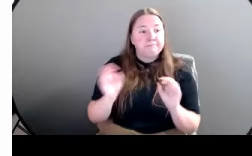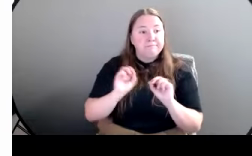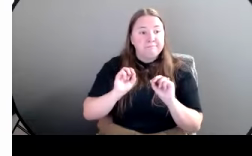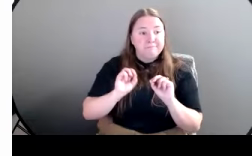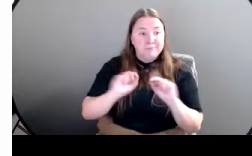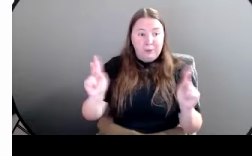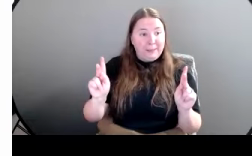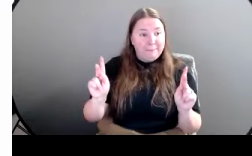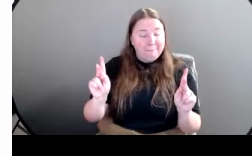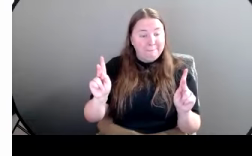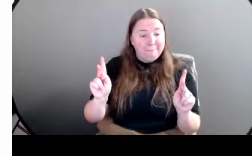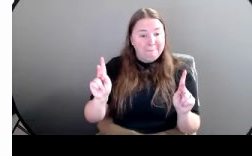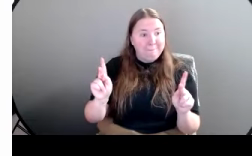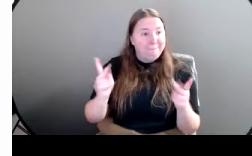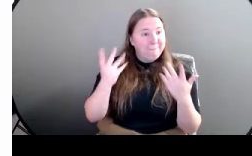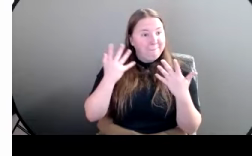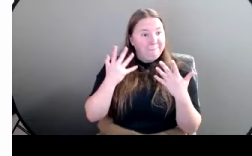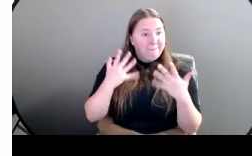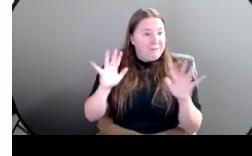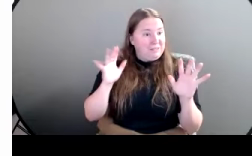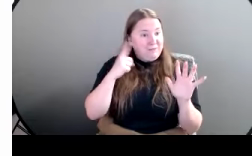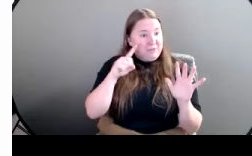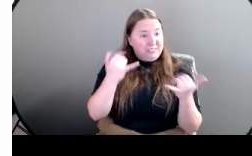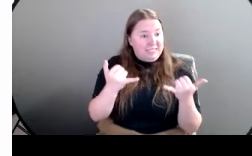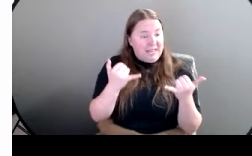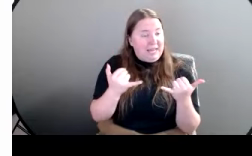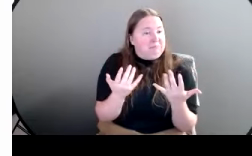And that's what we have for you all today. Please feel free.